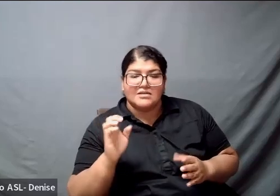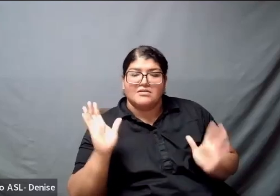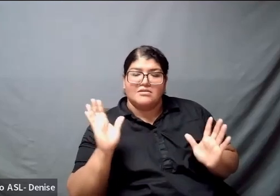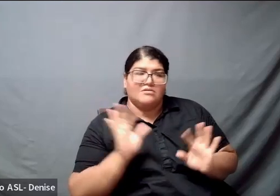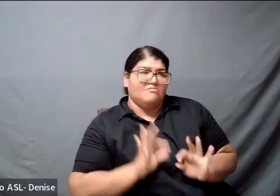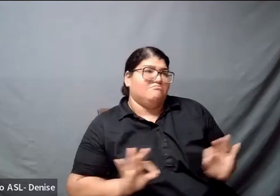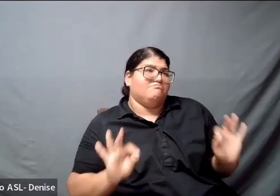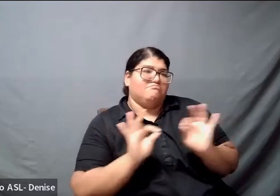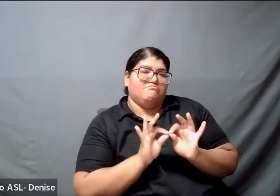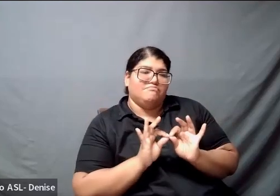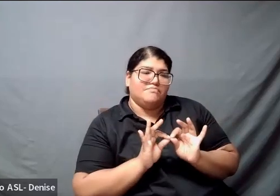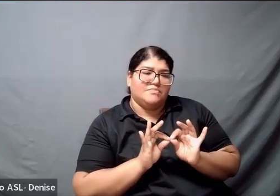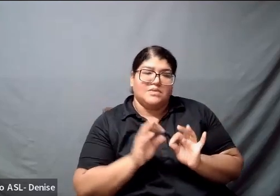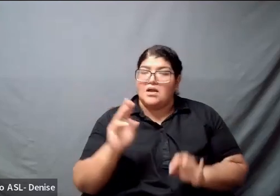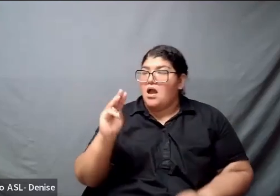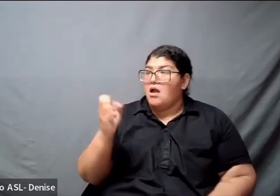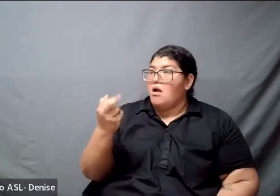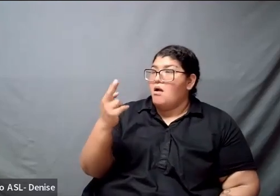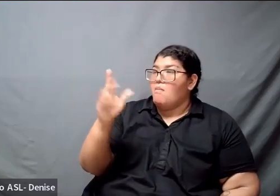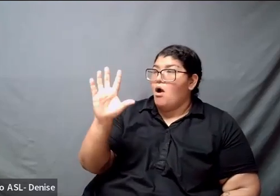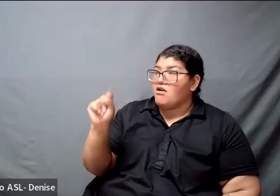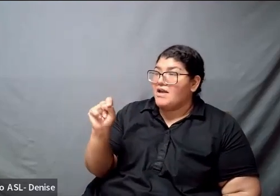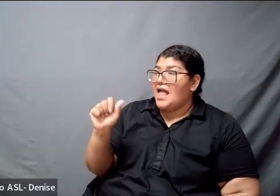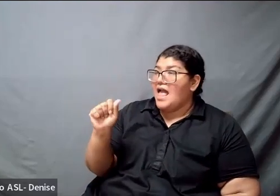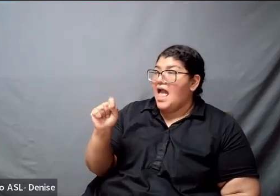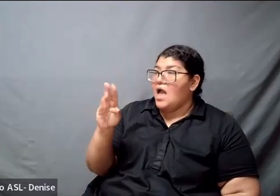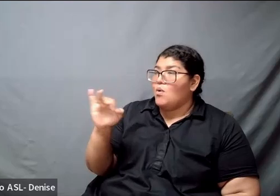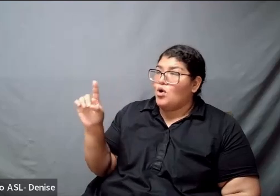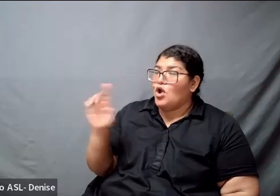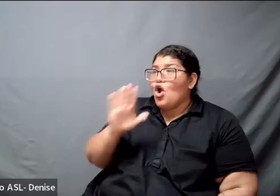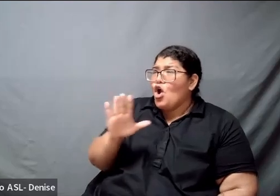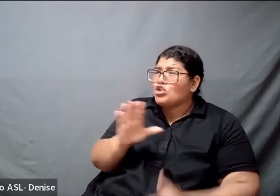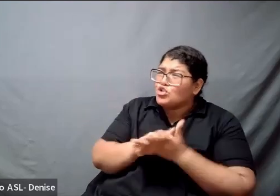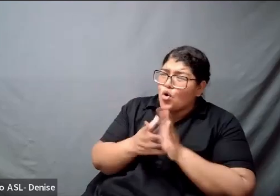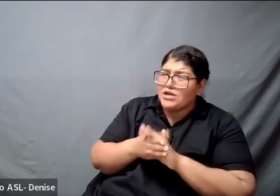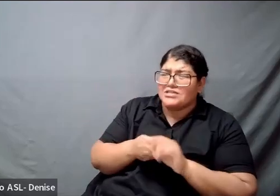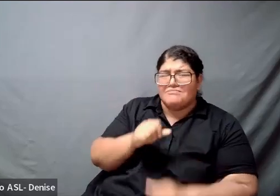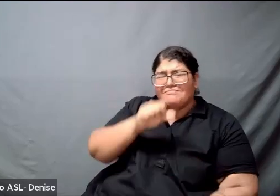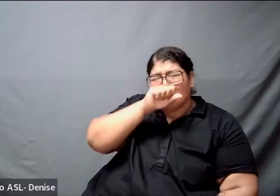Yeah, I was big on Margaret Atwood's stories. I was like, her books are fine, but her stories are where she gets somewhere fast.